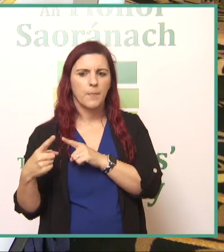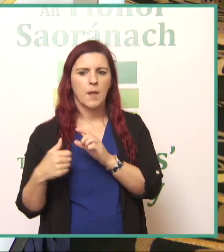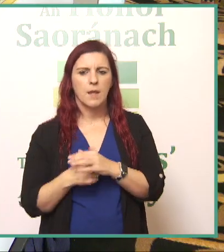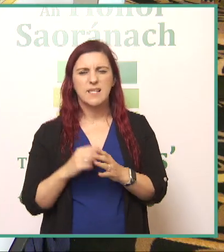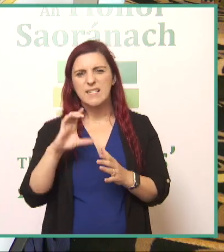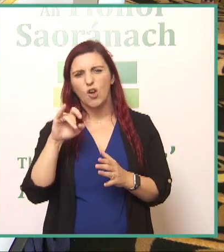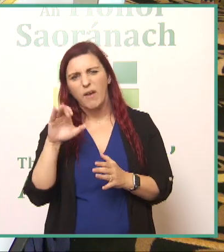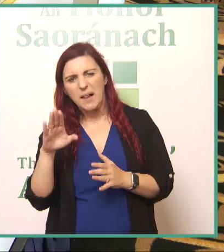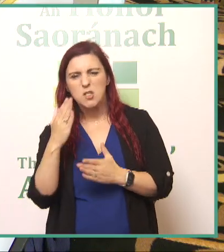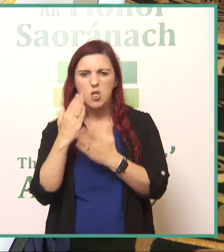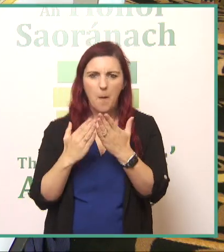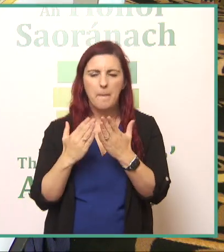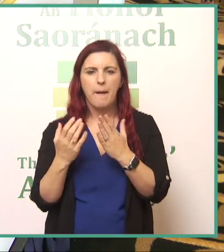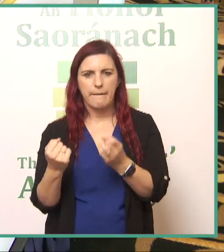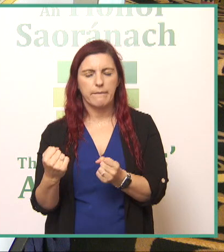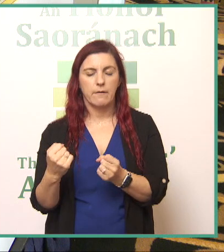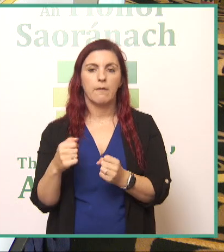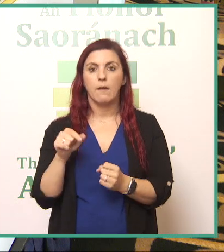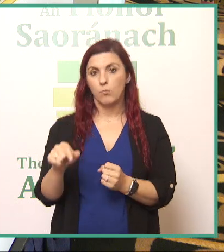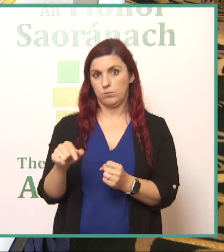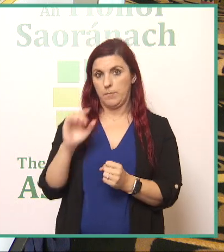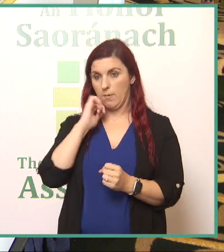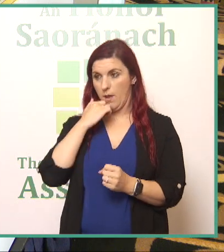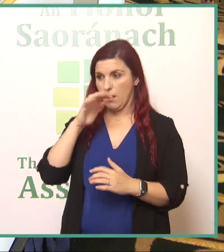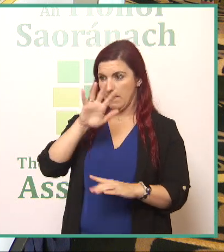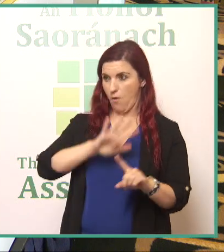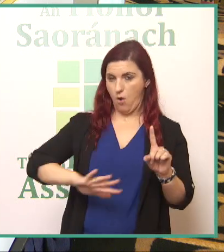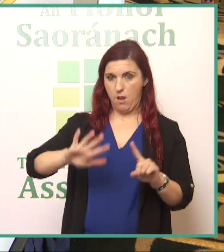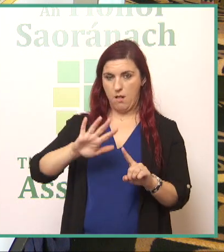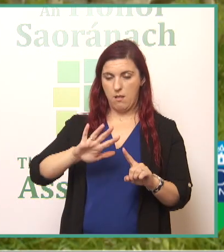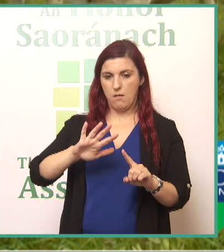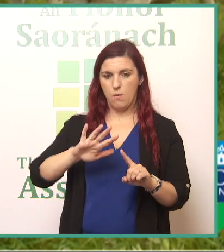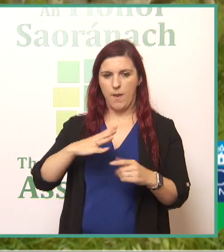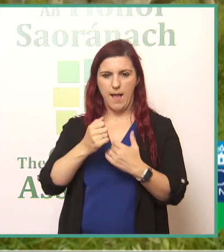and as a consequence we're a very ruminant base so we have a lot of cattle and a lot